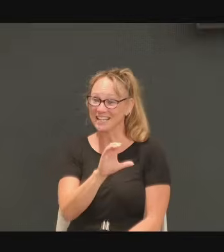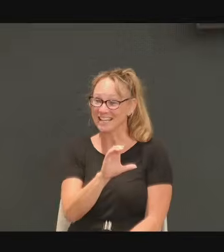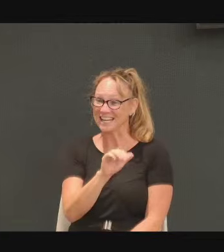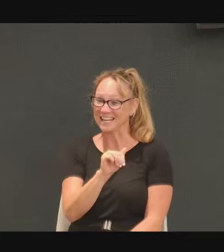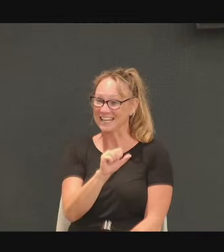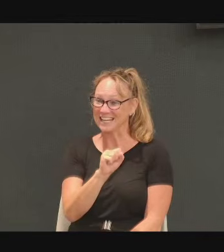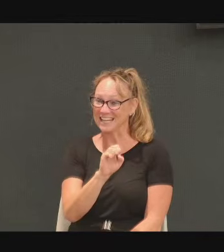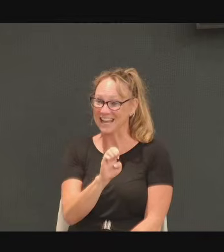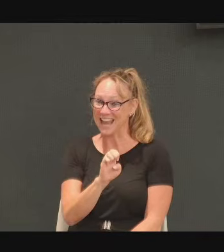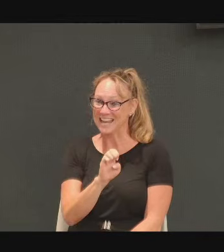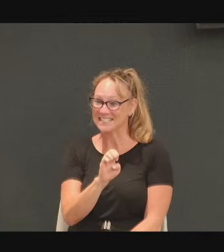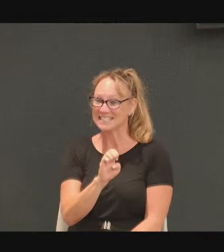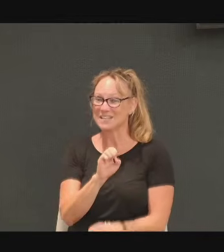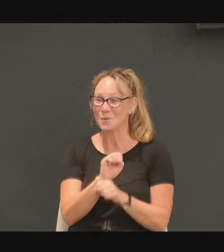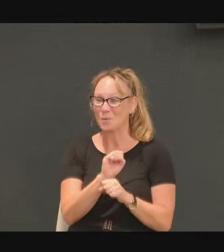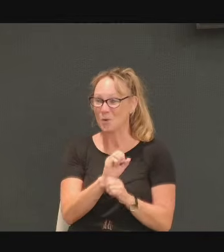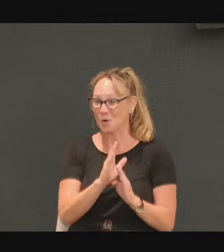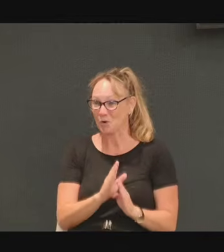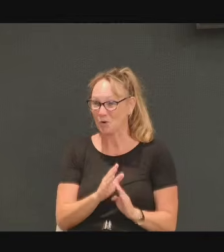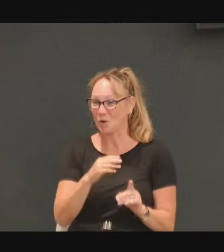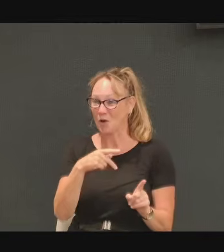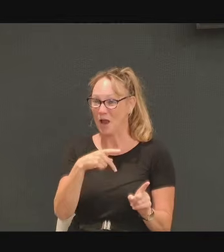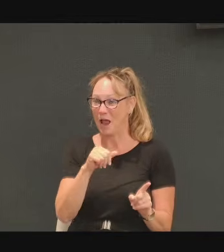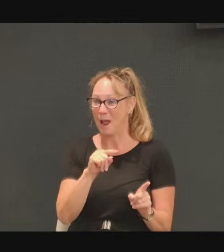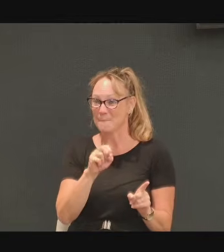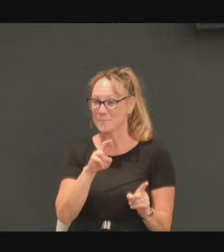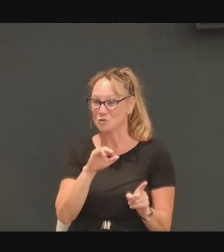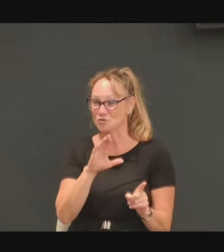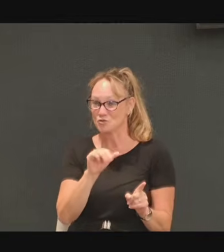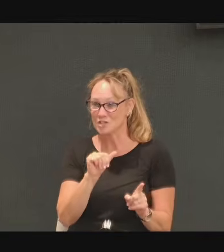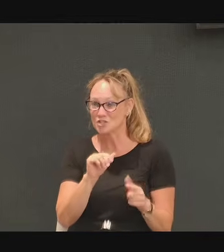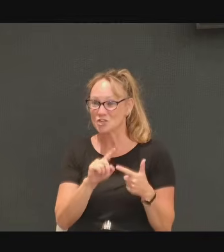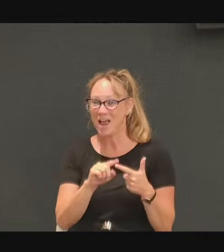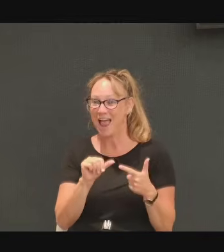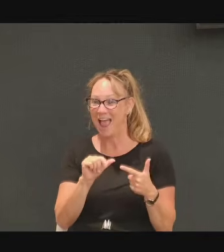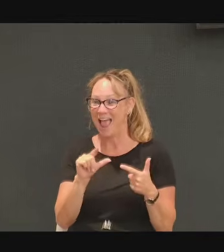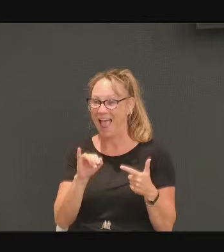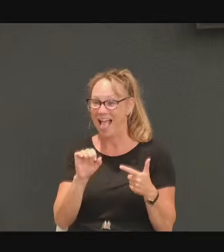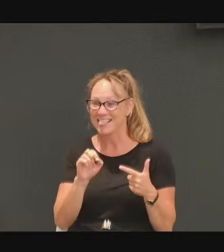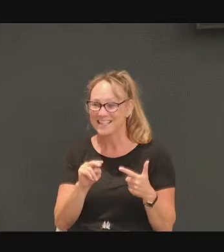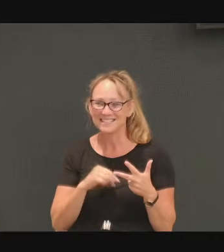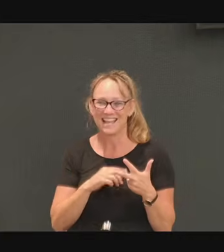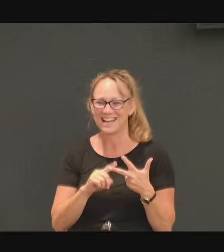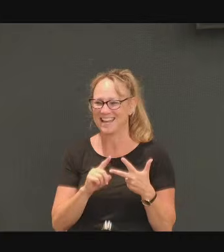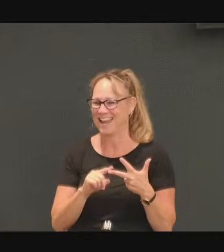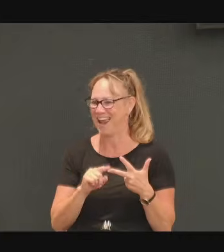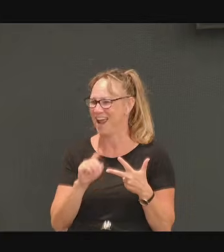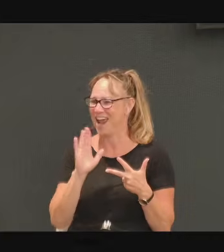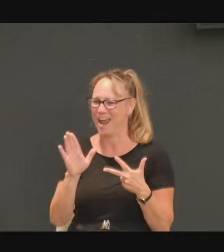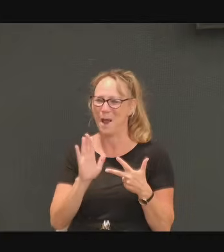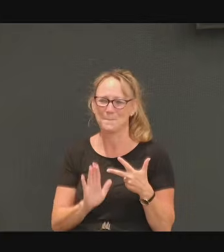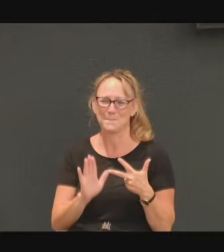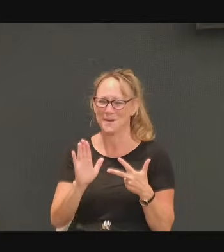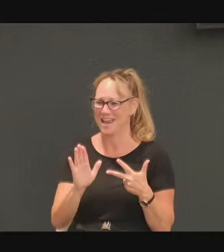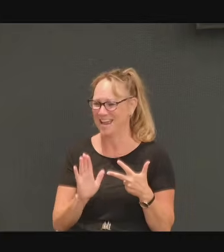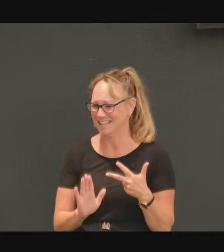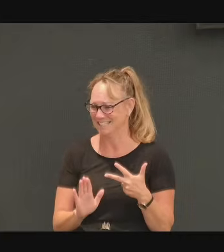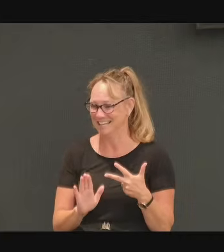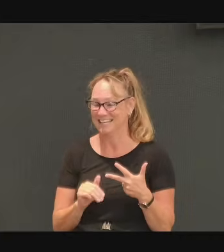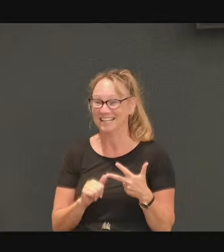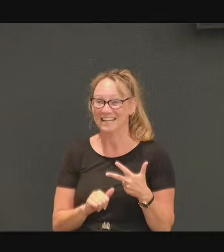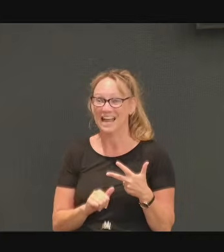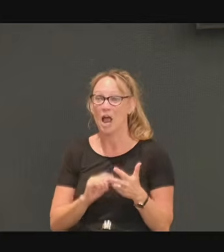Patricia Waller Allison and of course Gaja she's amazing. so after graduation I plan on getting my